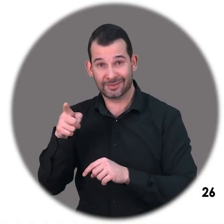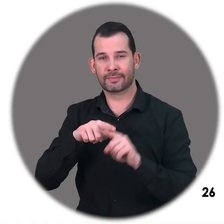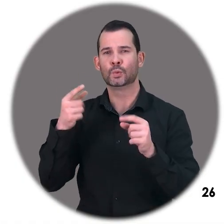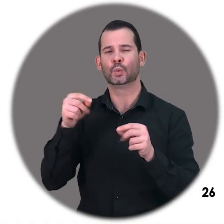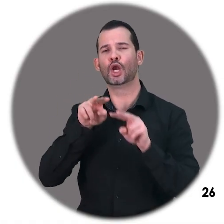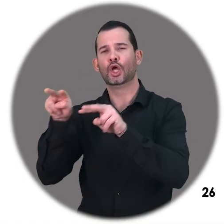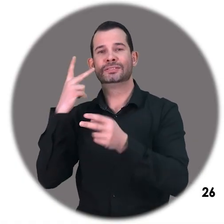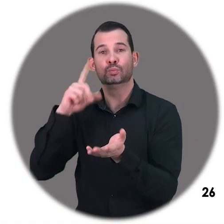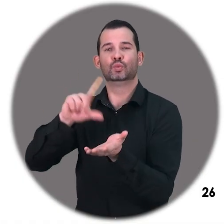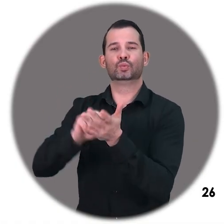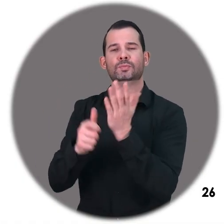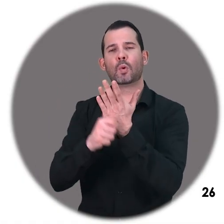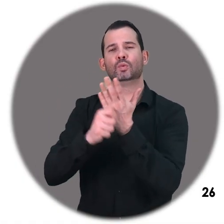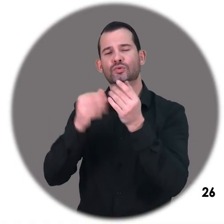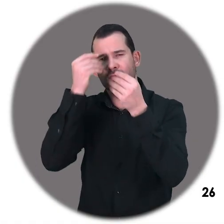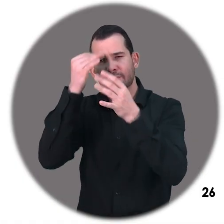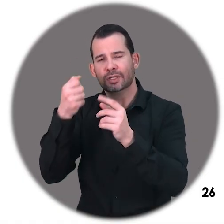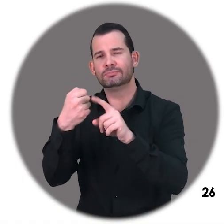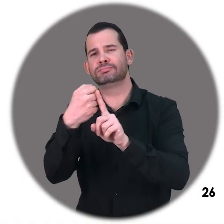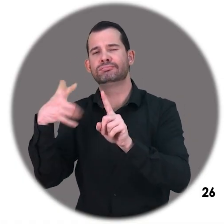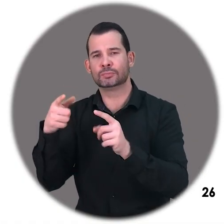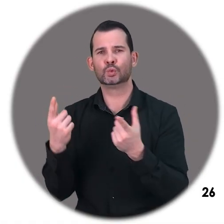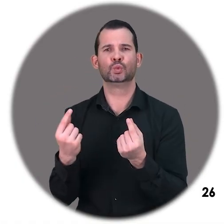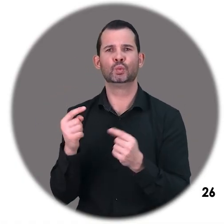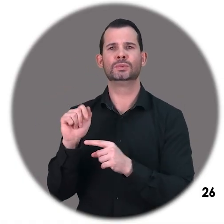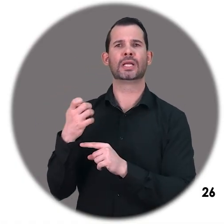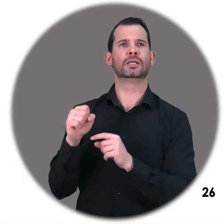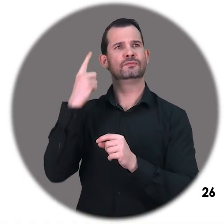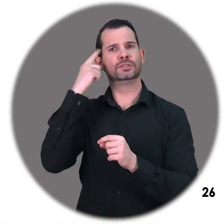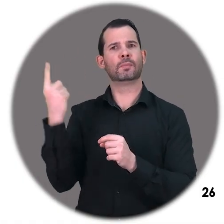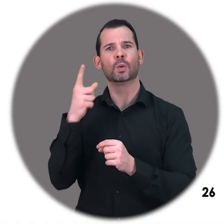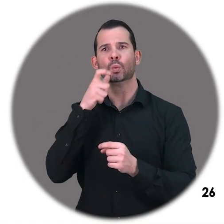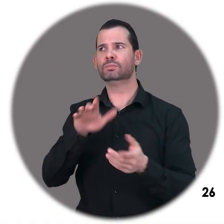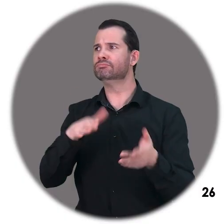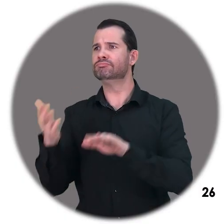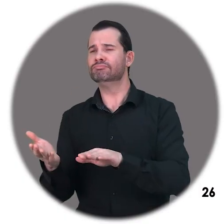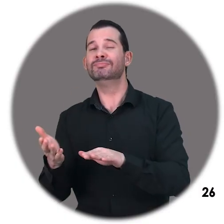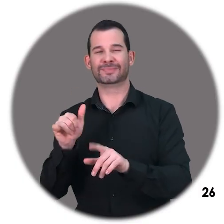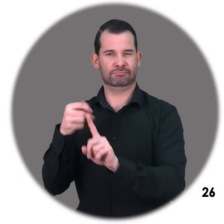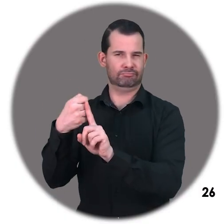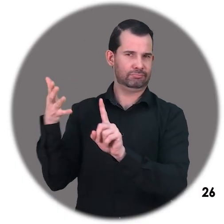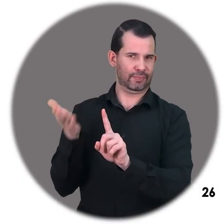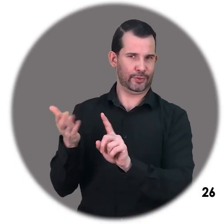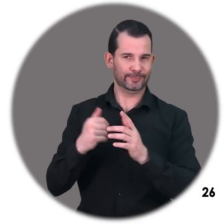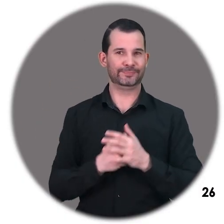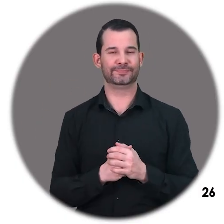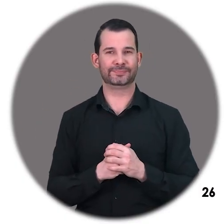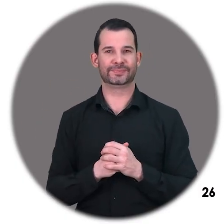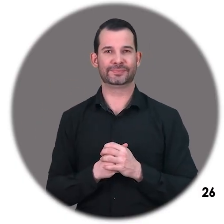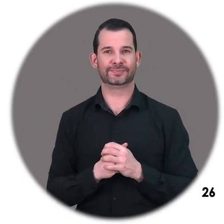and refer to the printable Brochure: Doing taxes for someone who died.